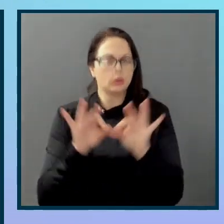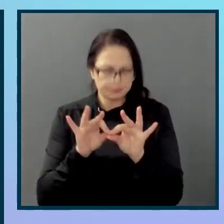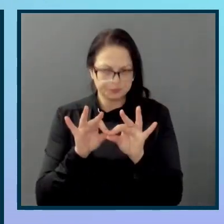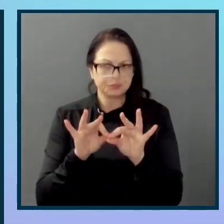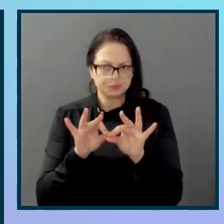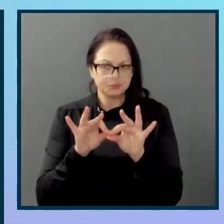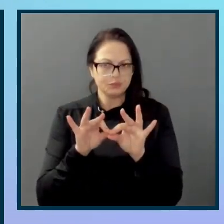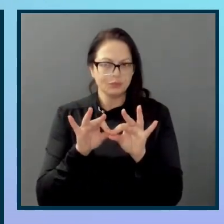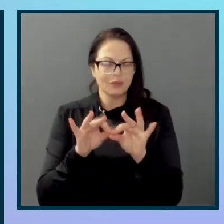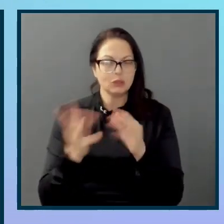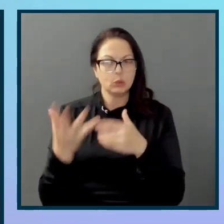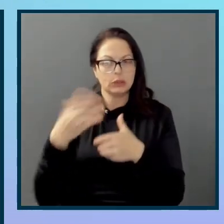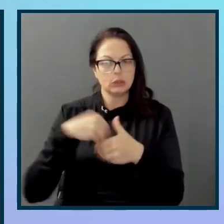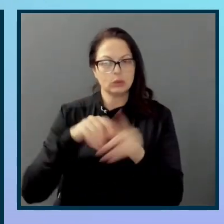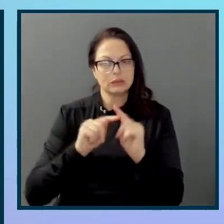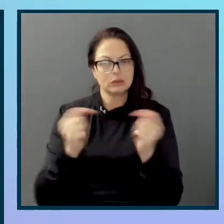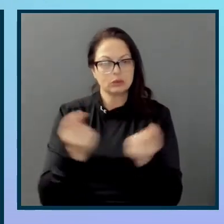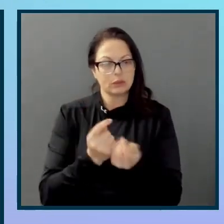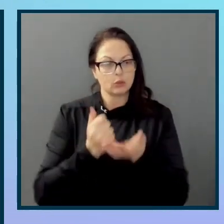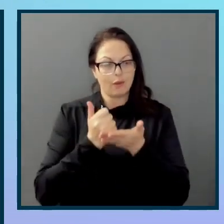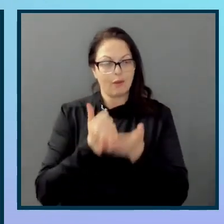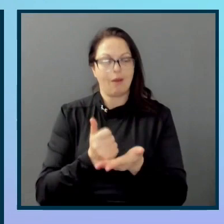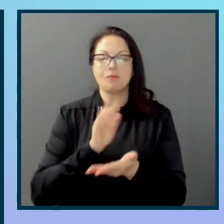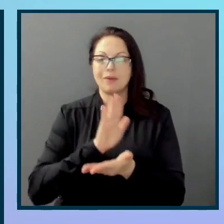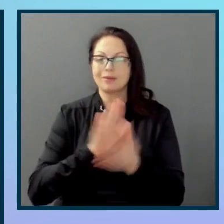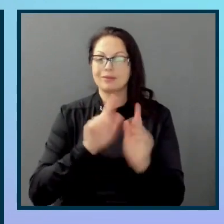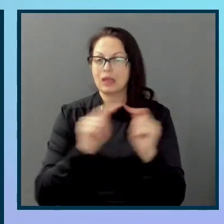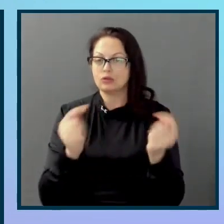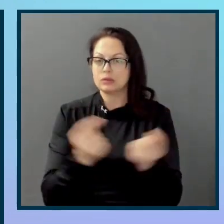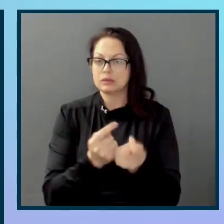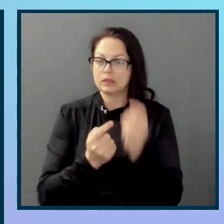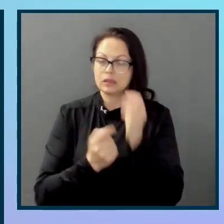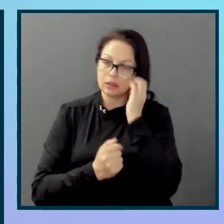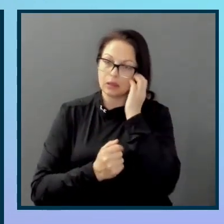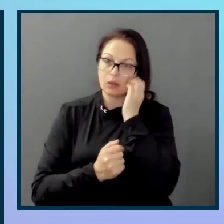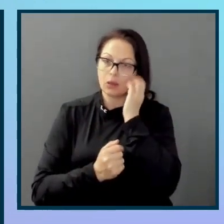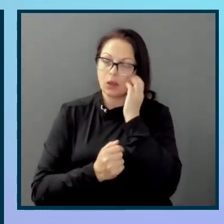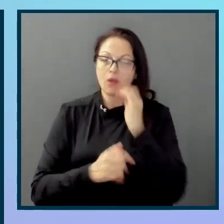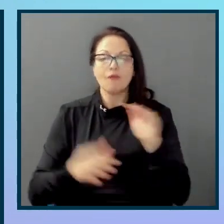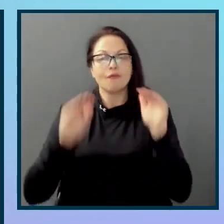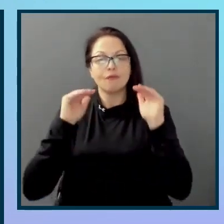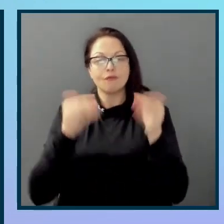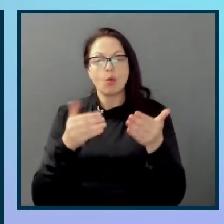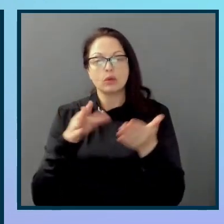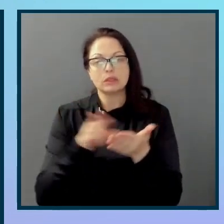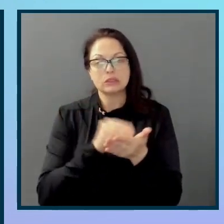so that they can really help that team focus, learn, and improve over time.